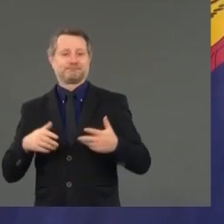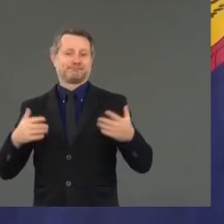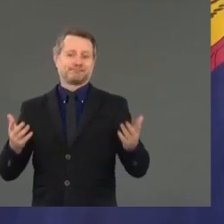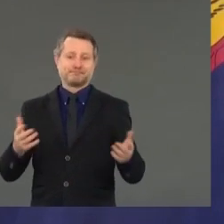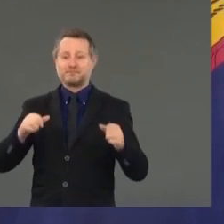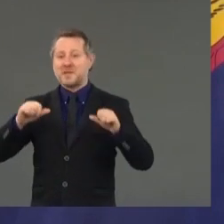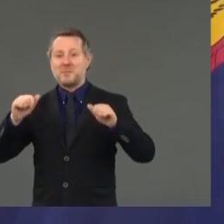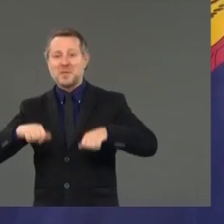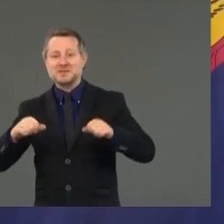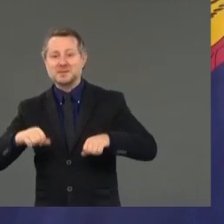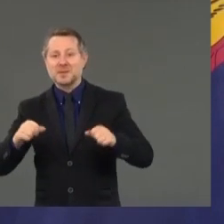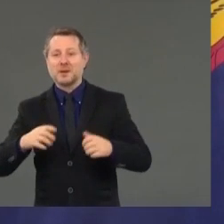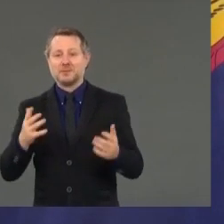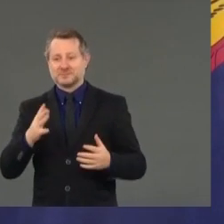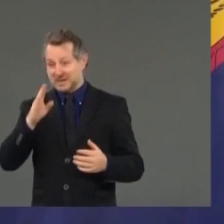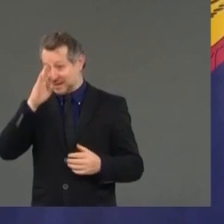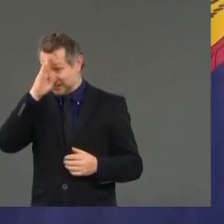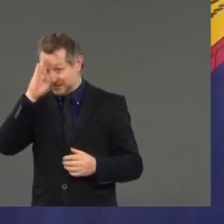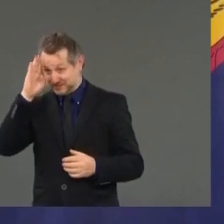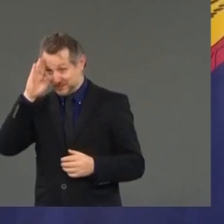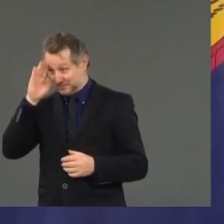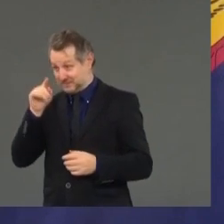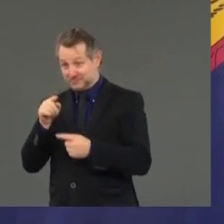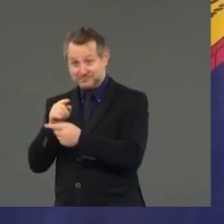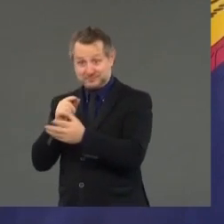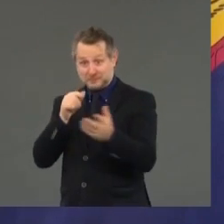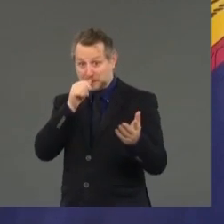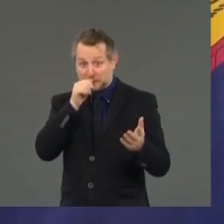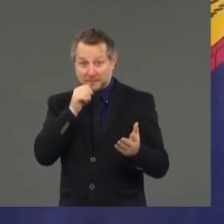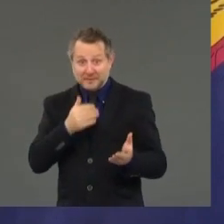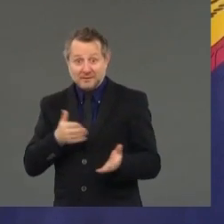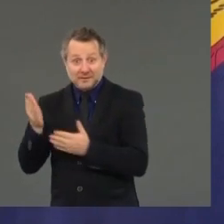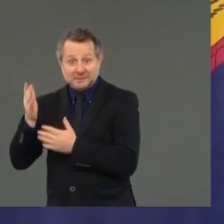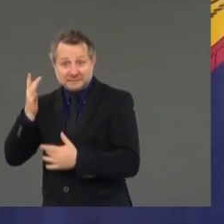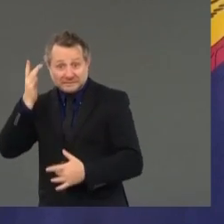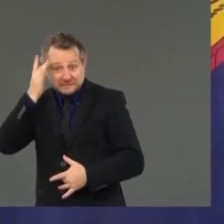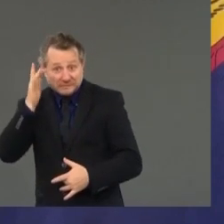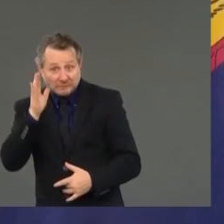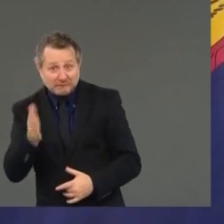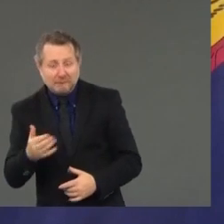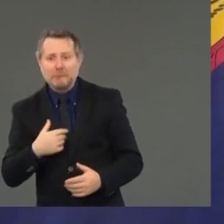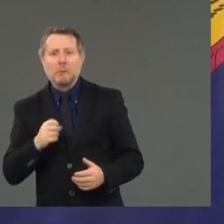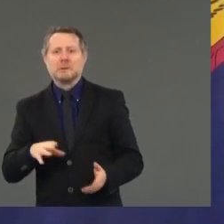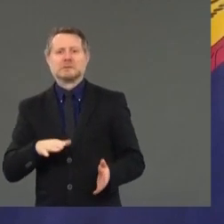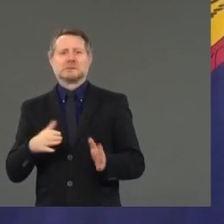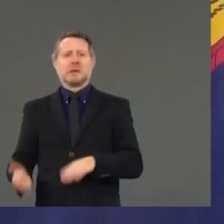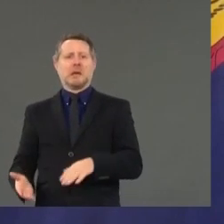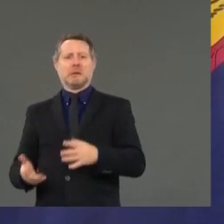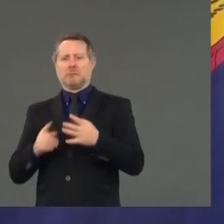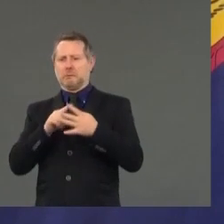HAVE PERSONAL STRESS. ON THE OTHER HAND YOU HAVE THE